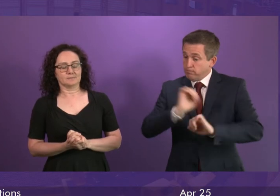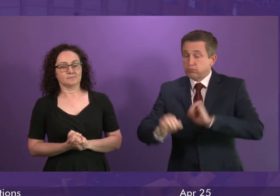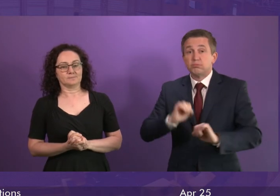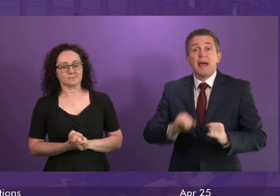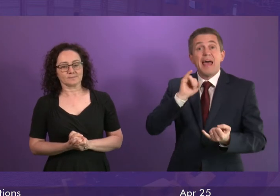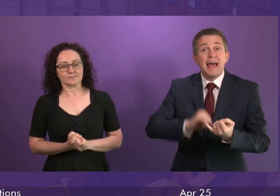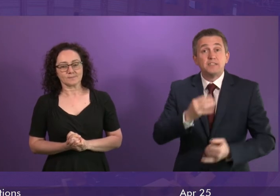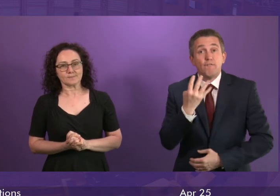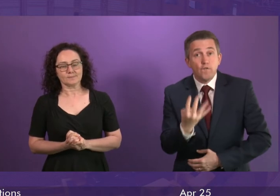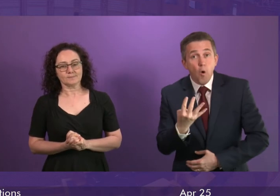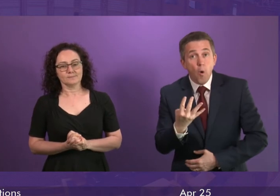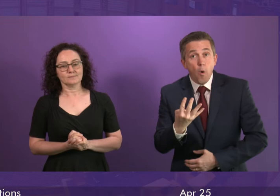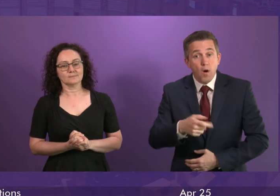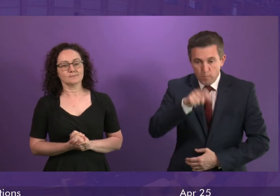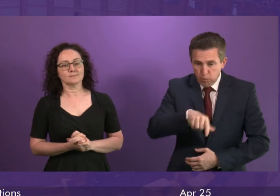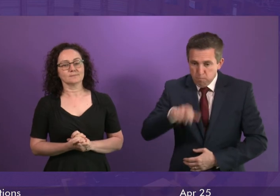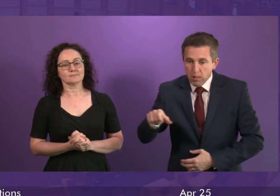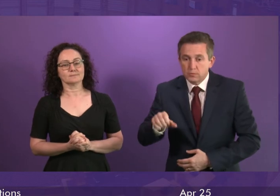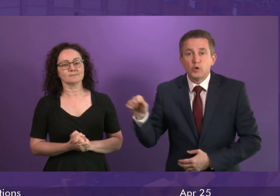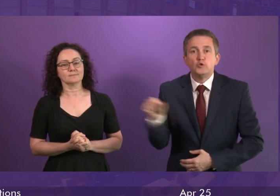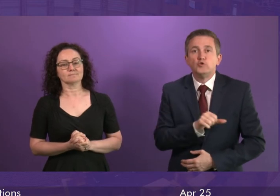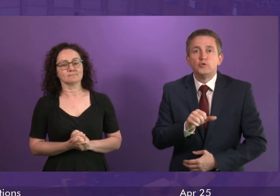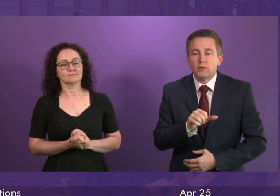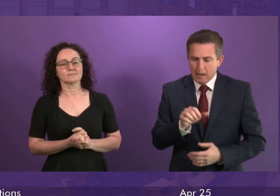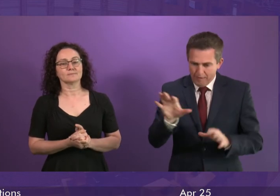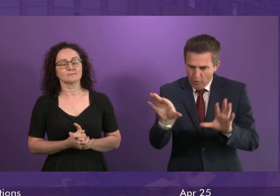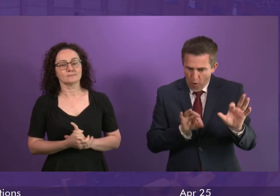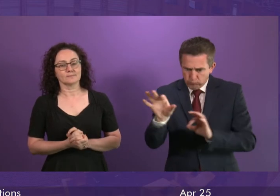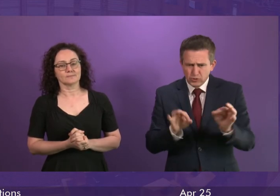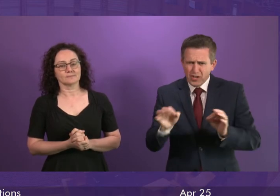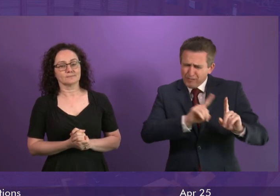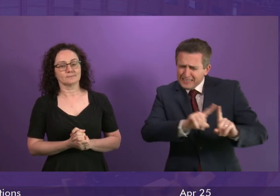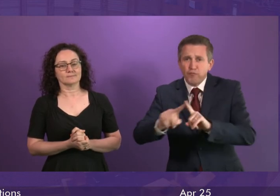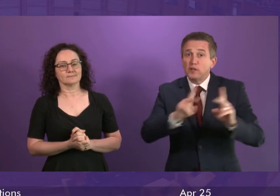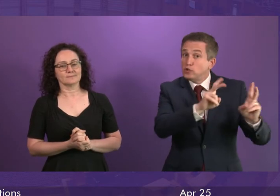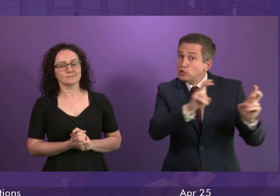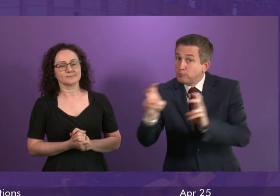stage when pupils should have the opportunity to experience the broadest range of subjects.